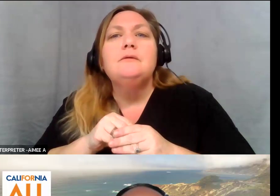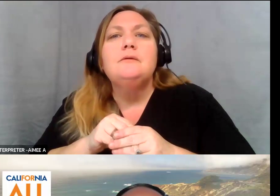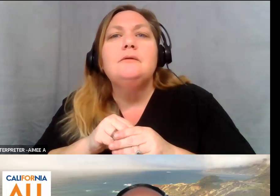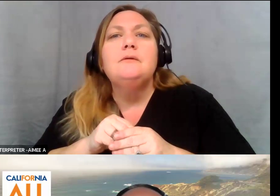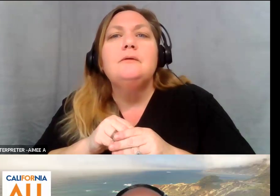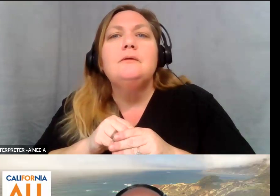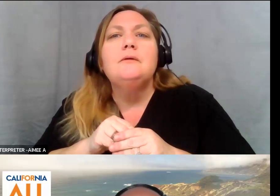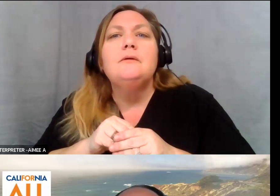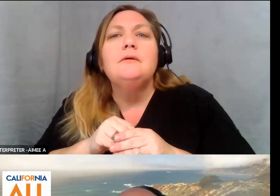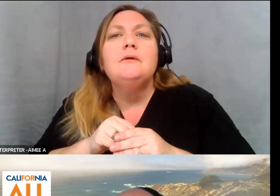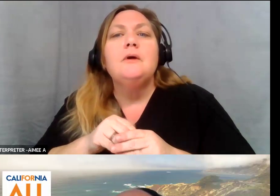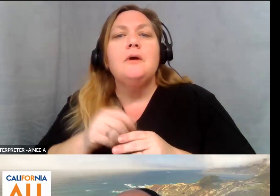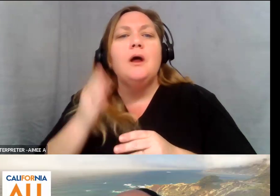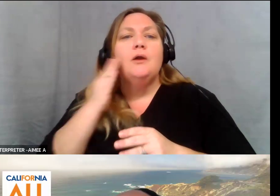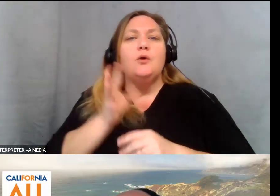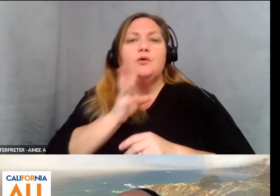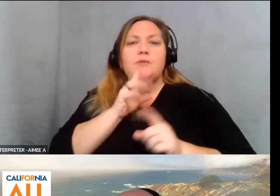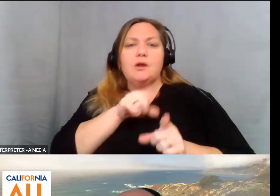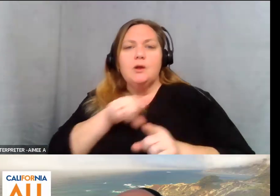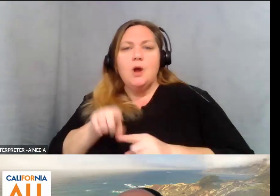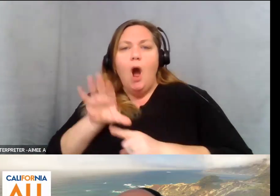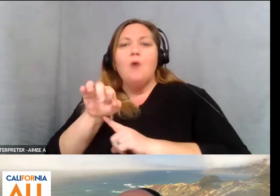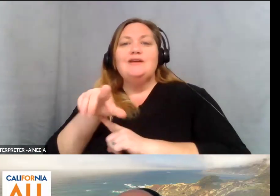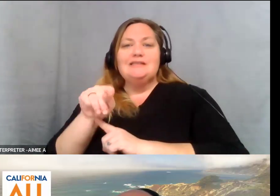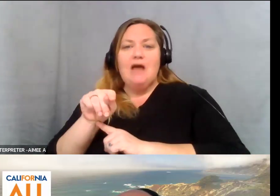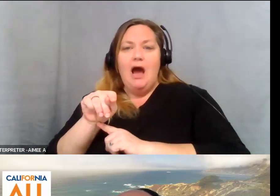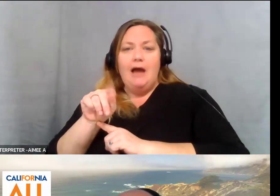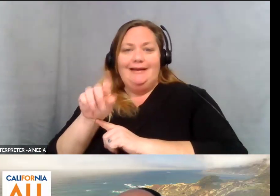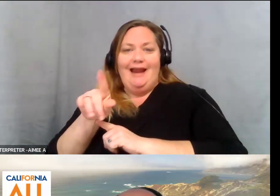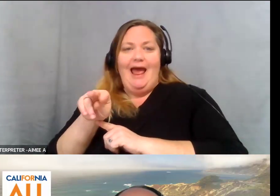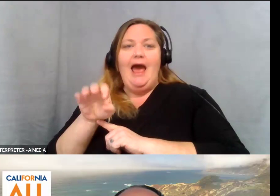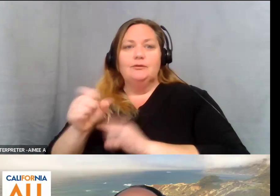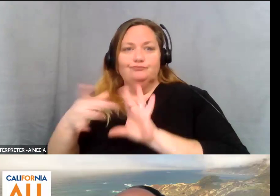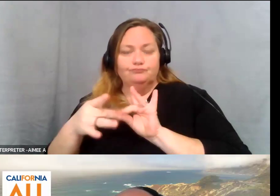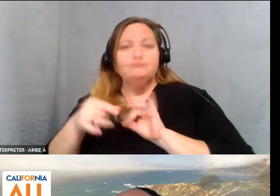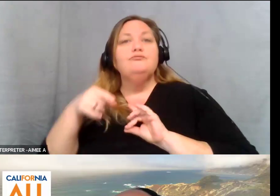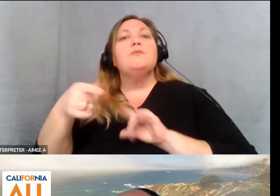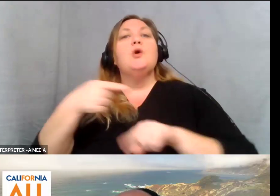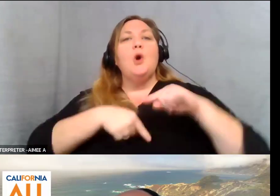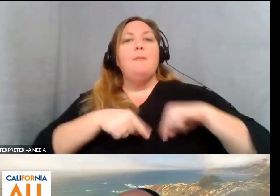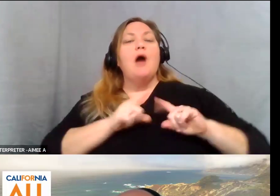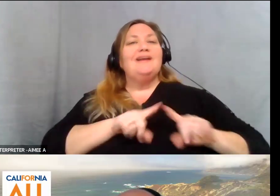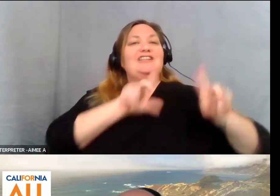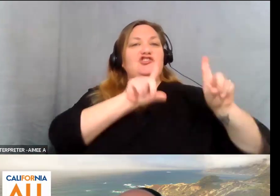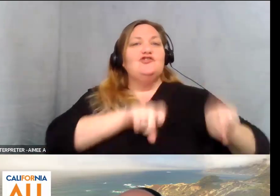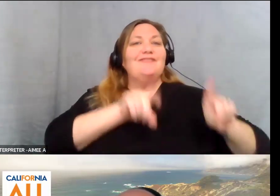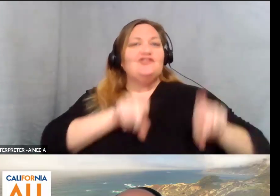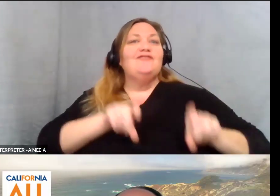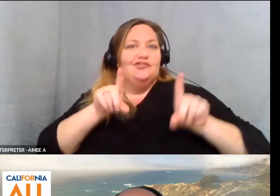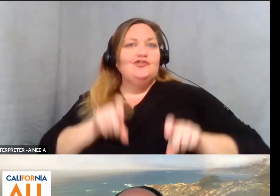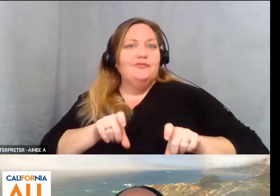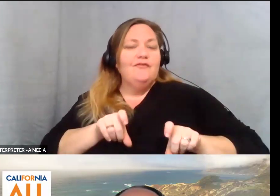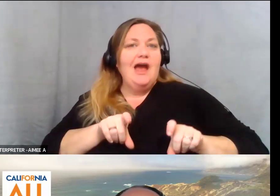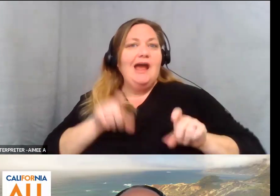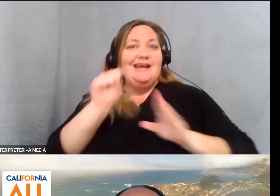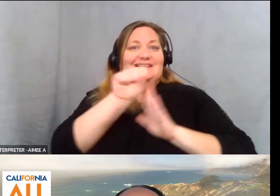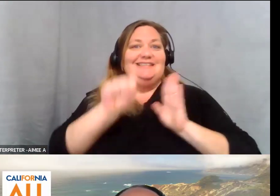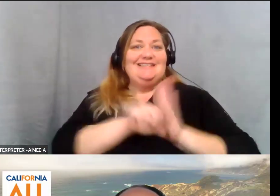digital equity plan where we did do a number of surveys, including a statewide phone pull. That